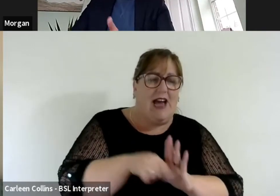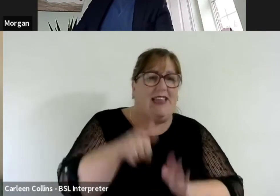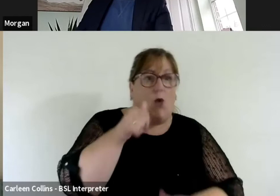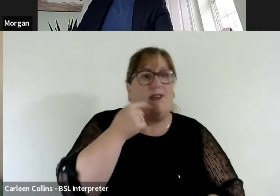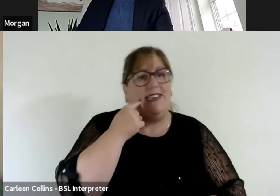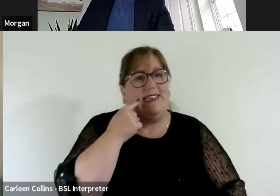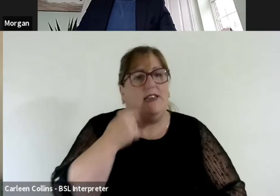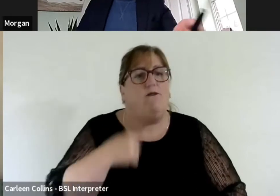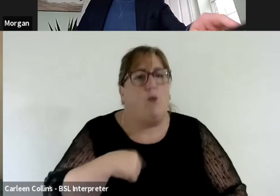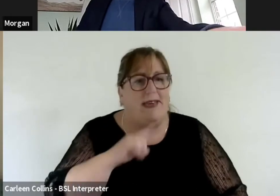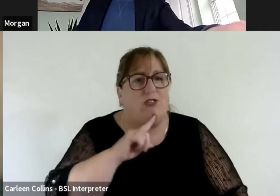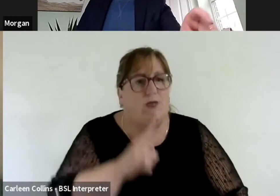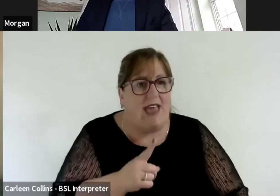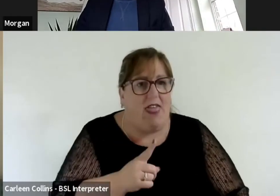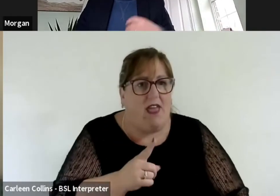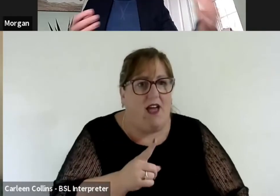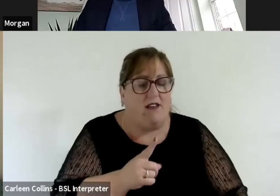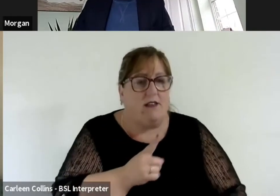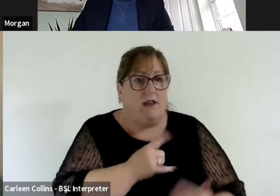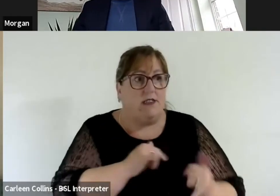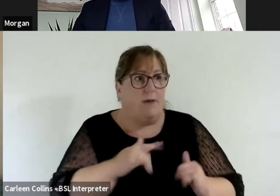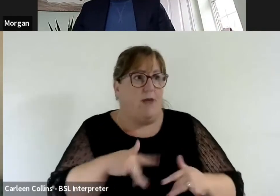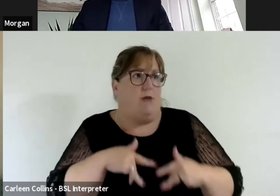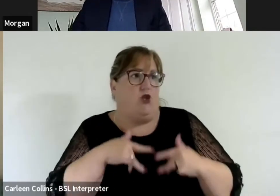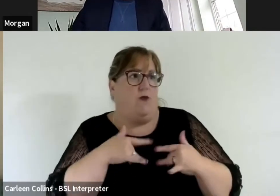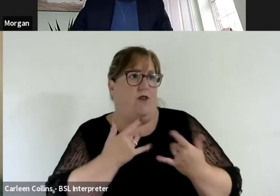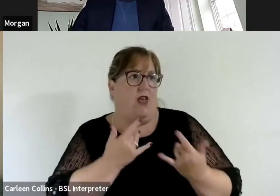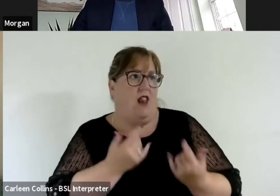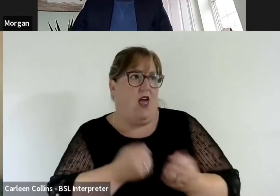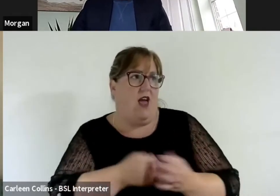That it will go against them or raised in a way that's going to look negative.